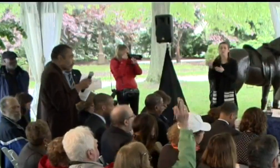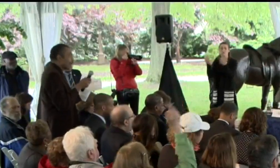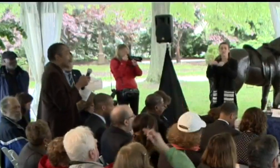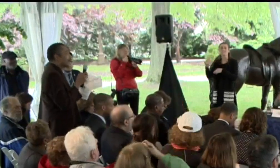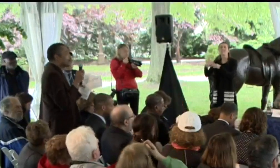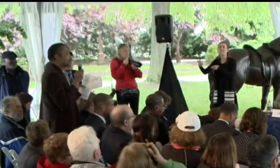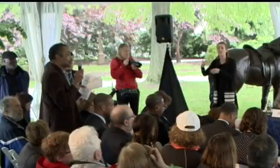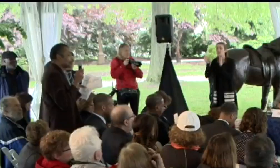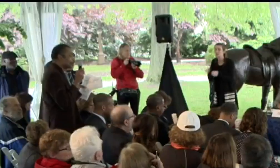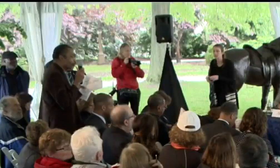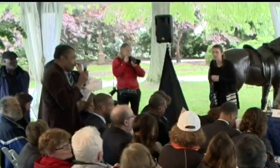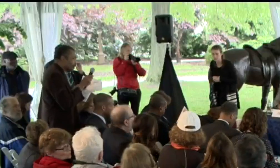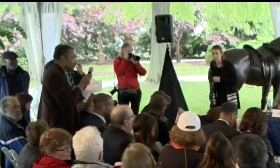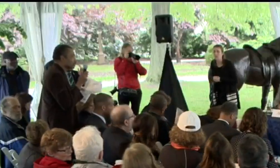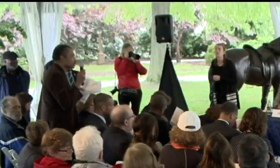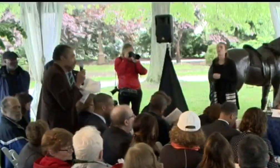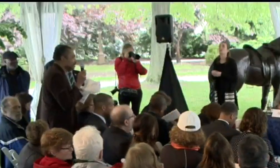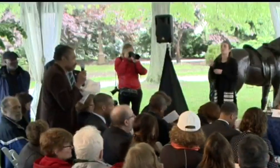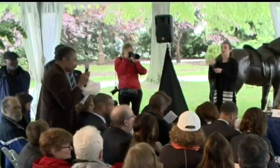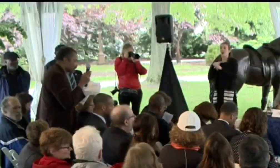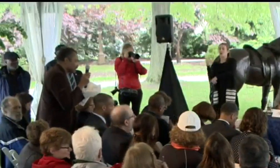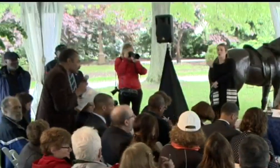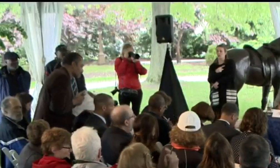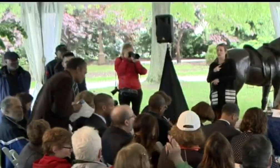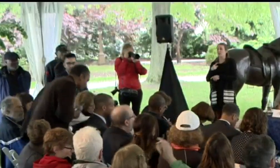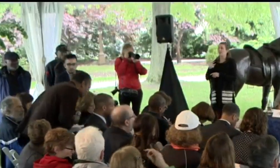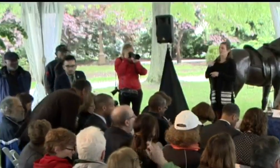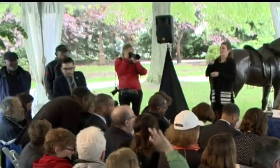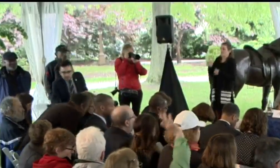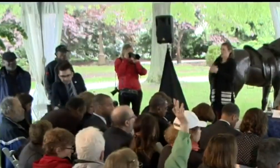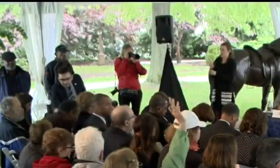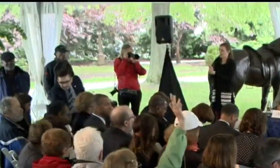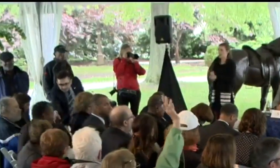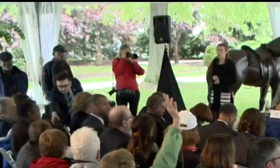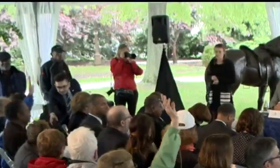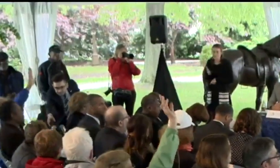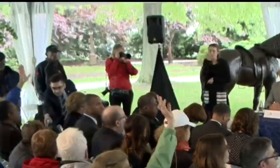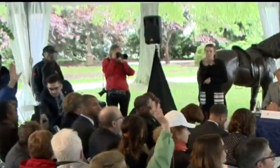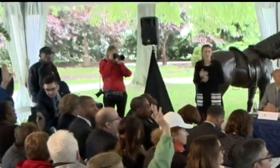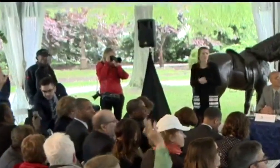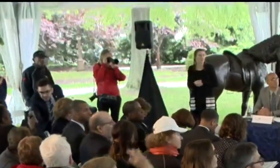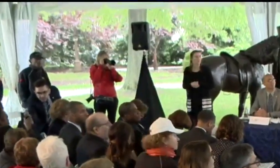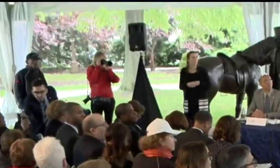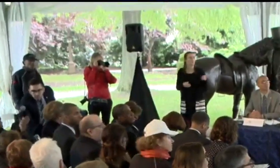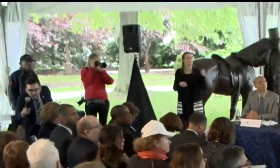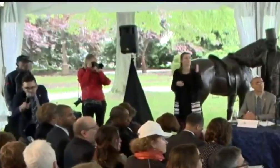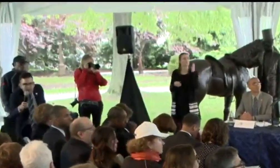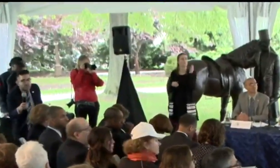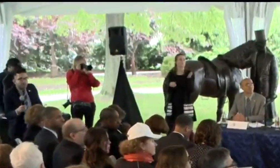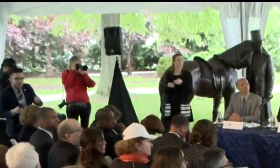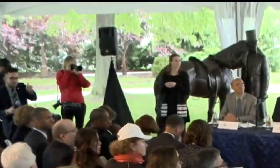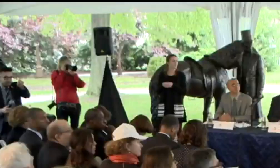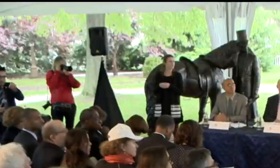DISCUSSION. I'M TELLING YOU WHAT IT SAYS. OKAY. I THINK WE GOT YOUR COMMENT. THANK YOU BUT I'M GOING TO MOVE